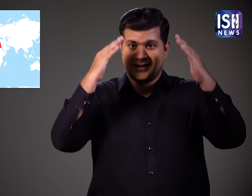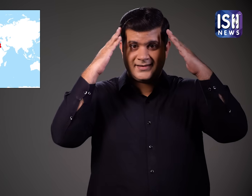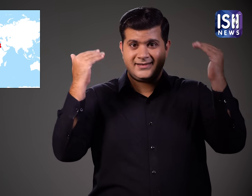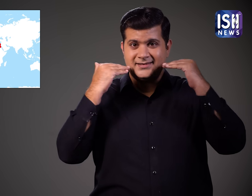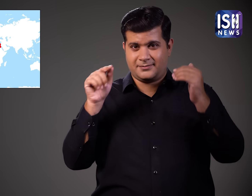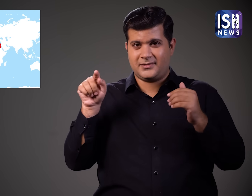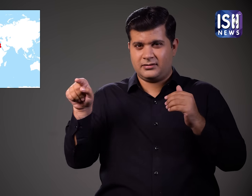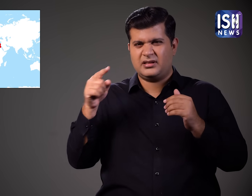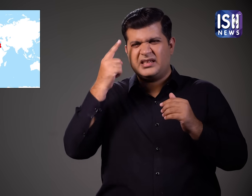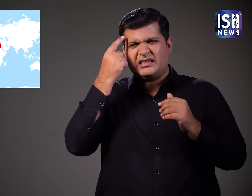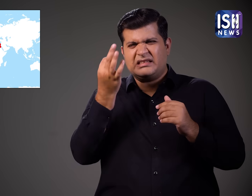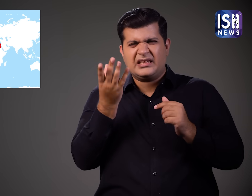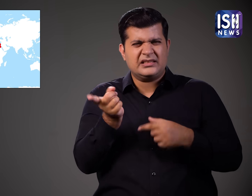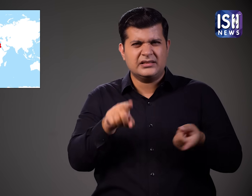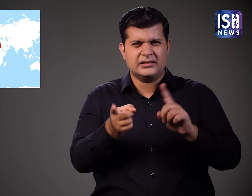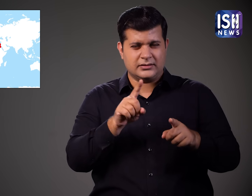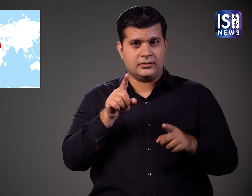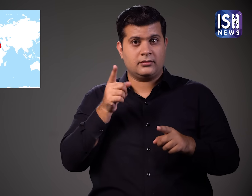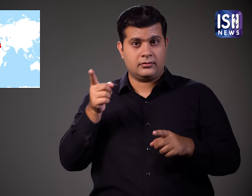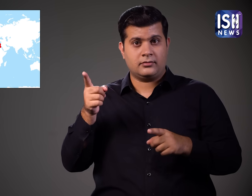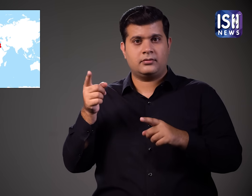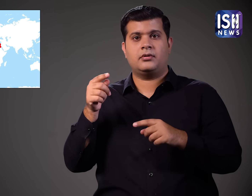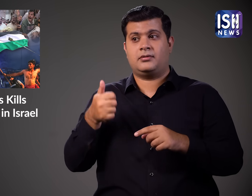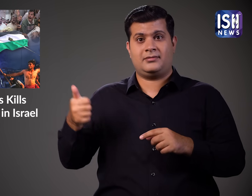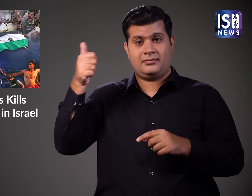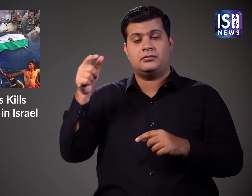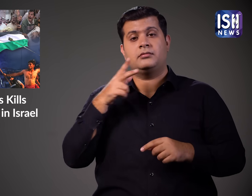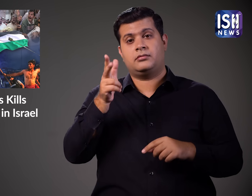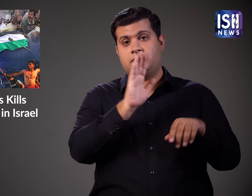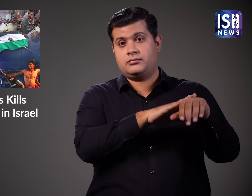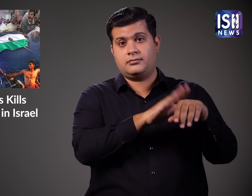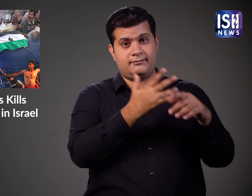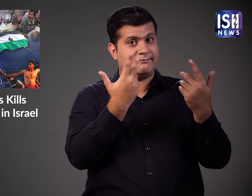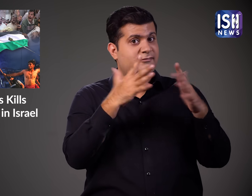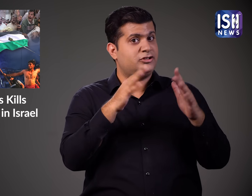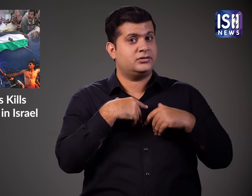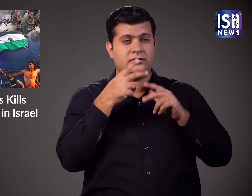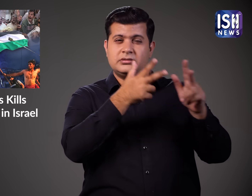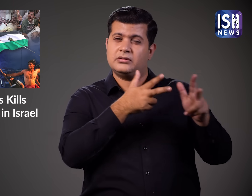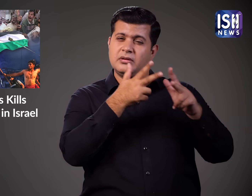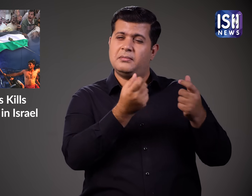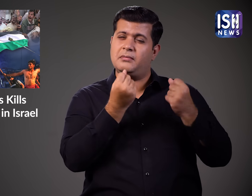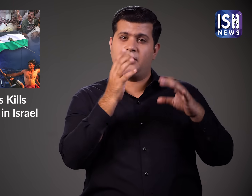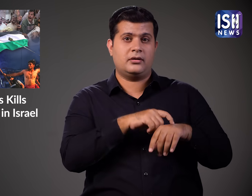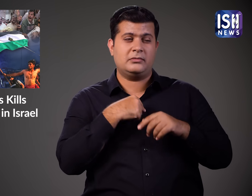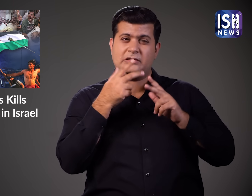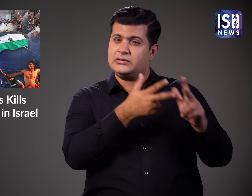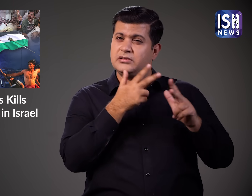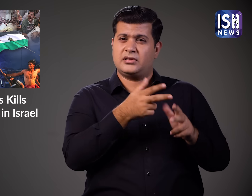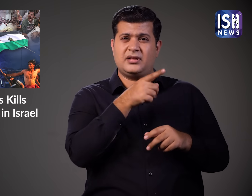An Egyptian intelligence official said that they had repeatedly warned Israel